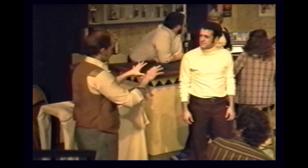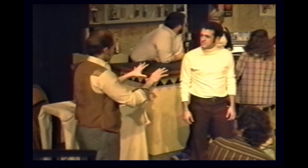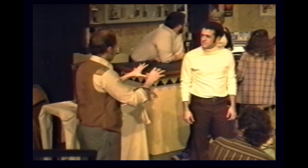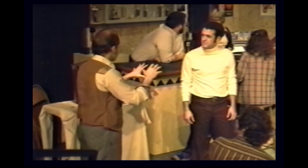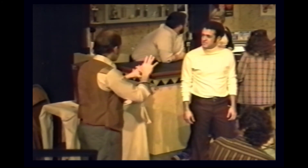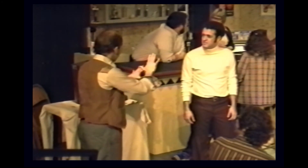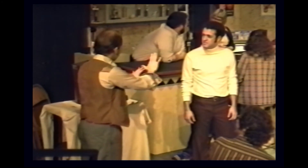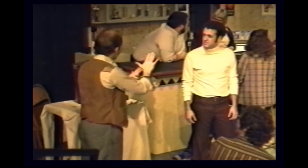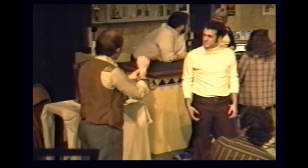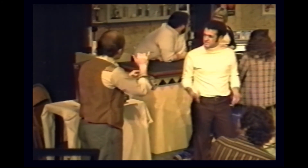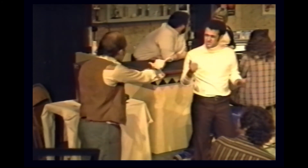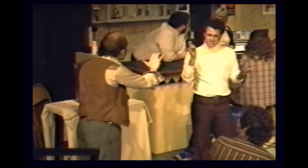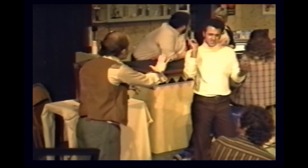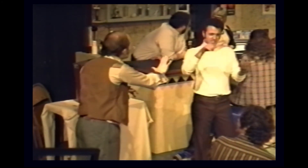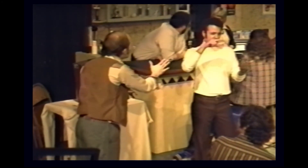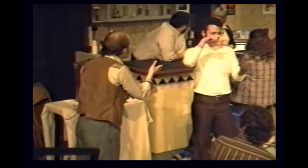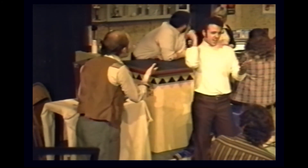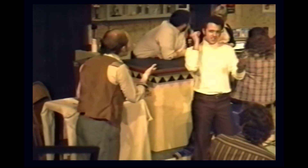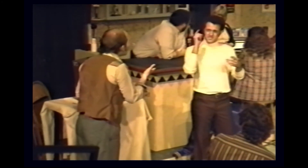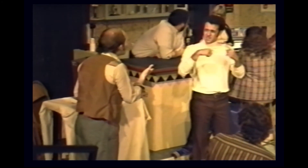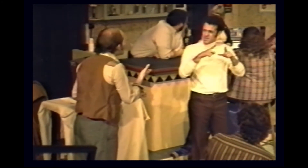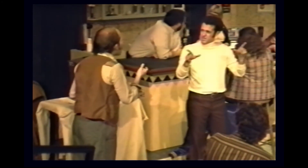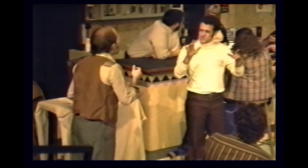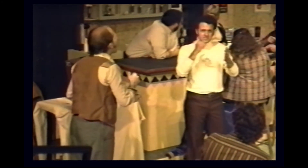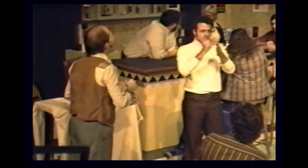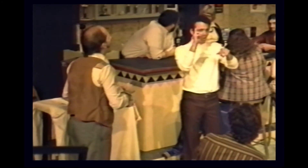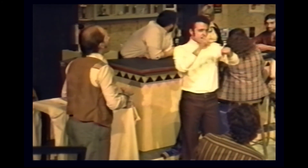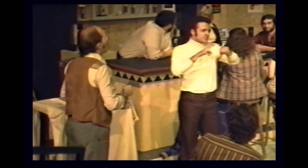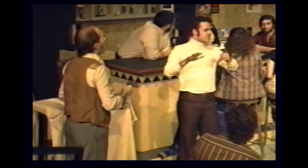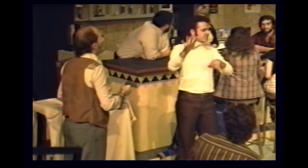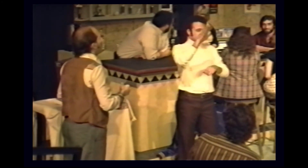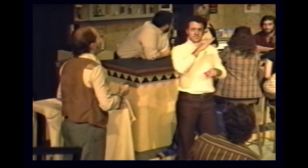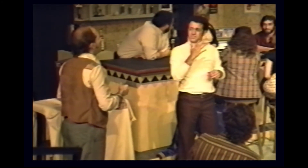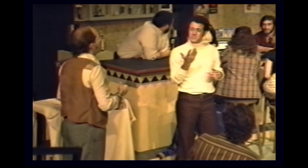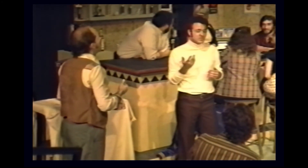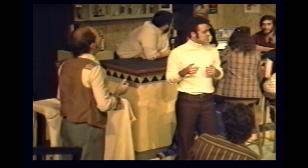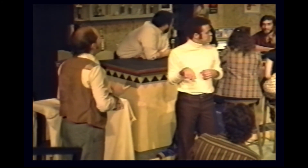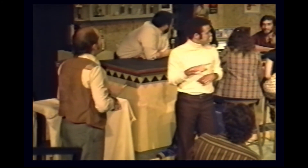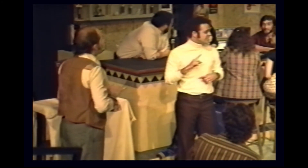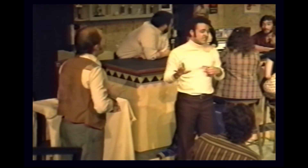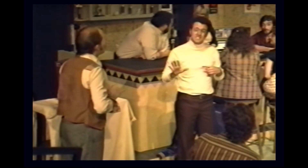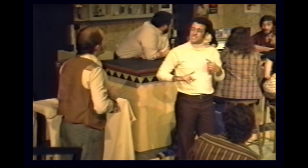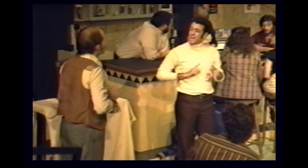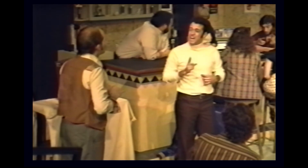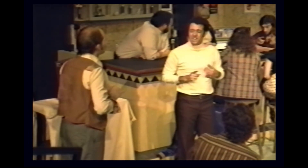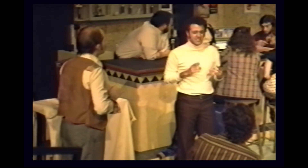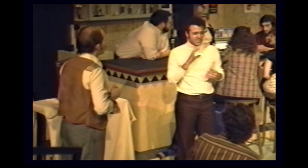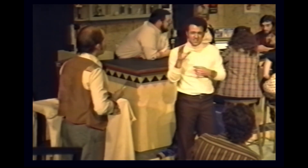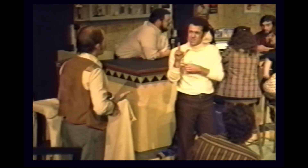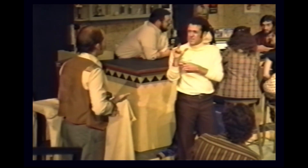Hey, you just came in. You're signing. I'm thinking wait, whoa, whoa, whoa, whoa. Wait a minute. That's the guy who did sign language. That's normal.